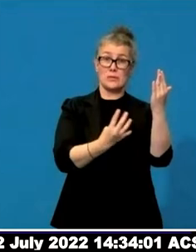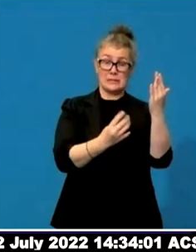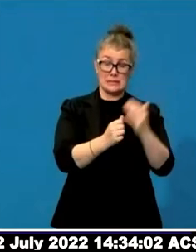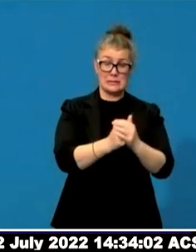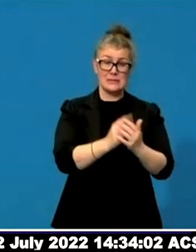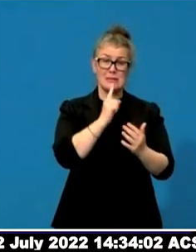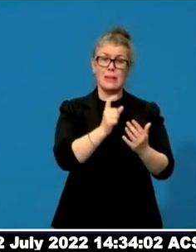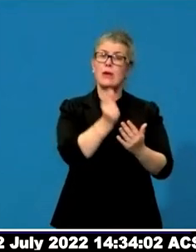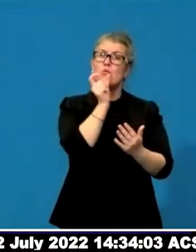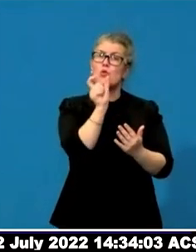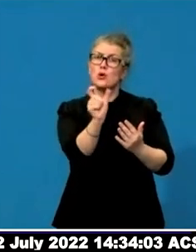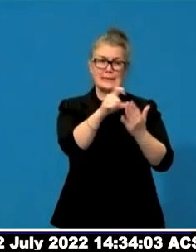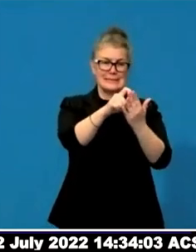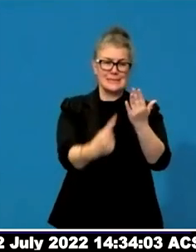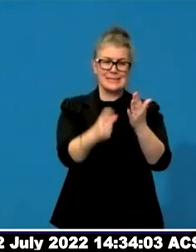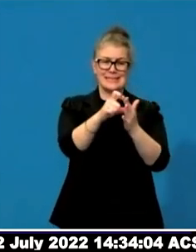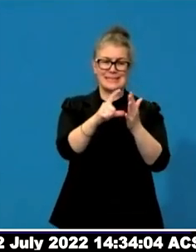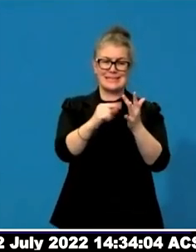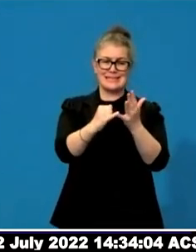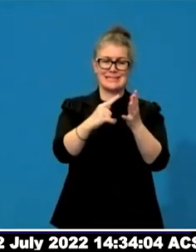does not exist in many Aboriginal languages.